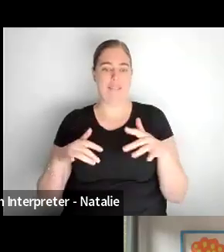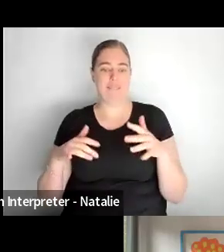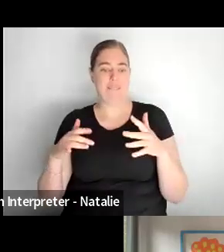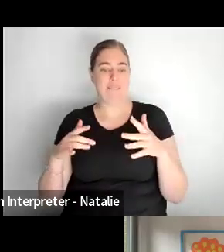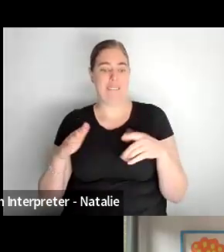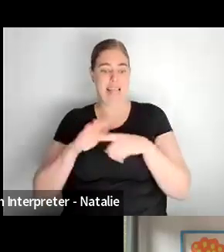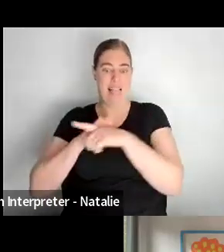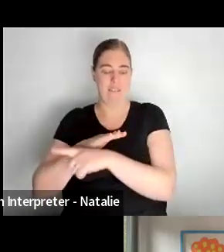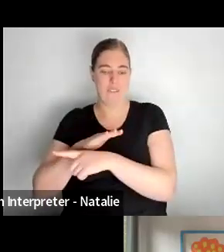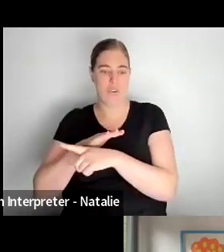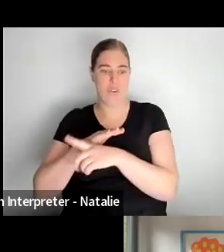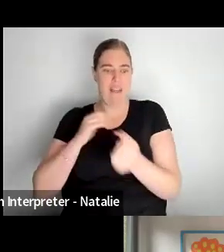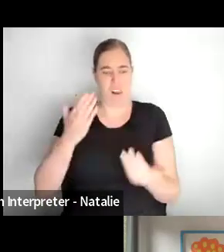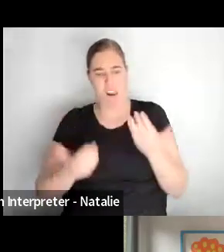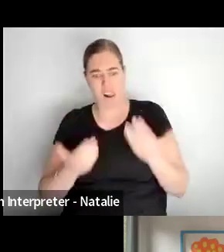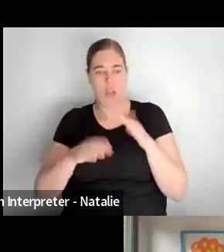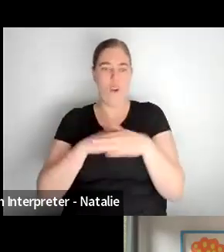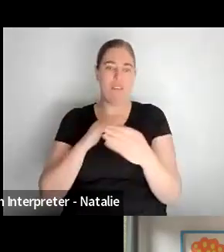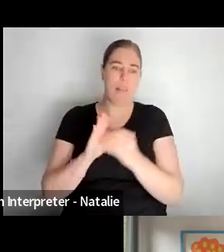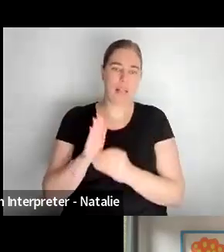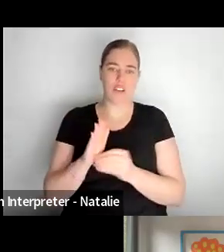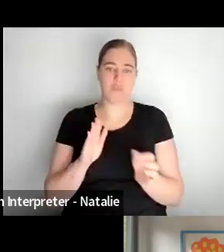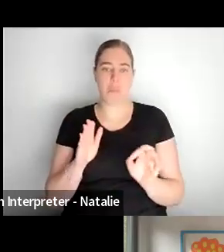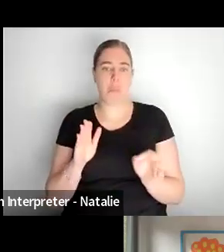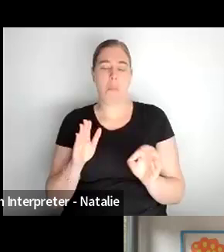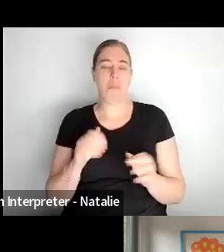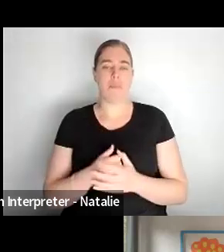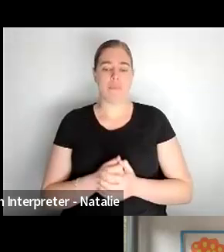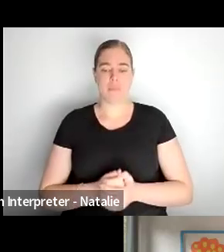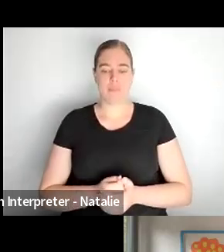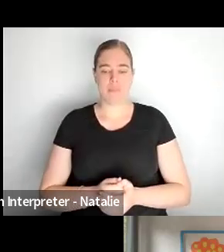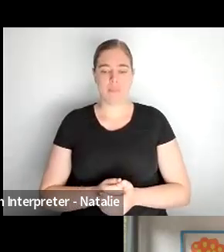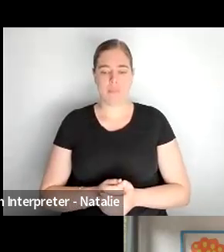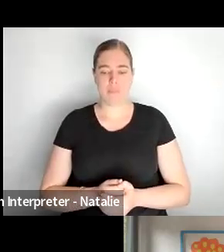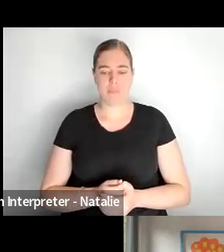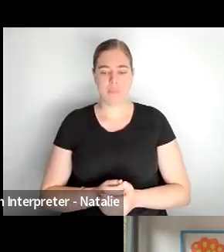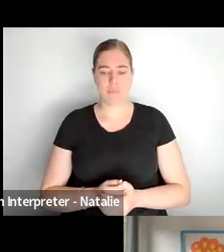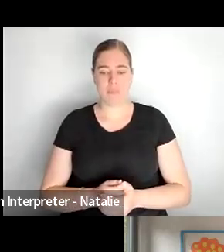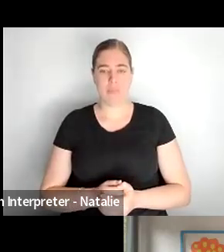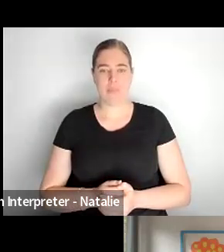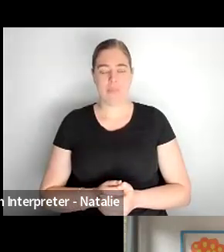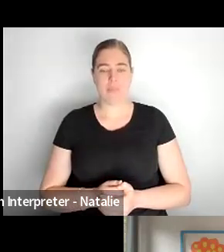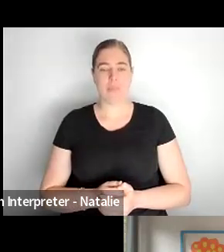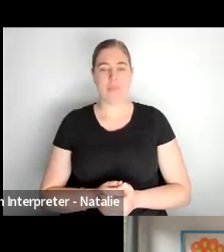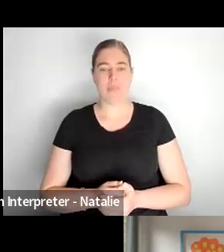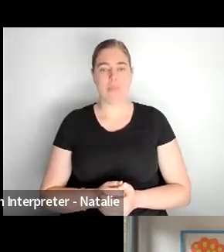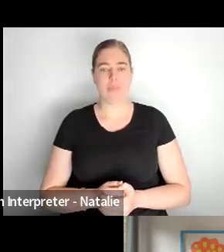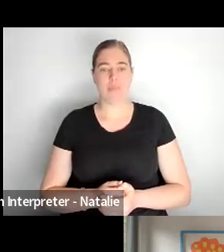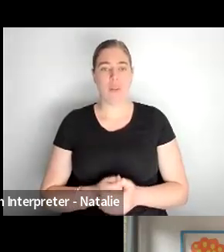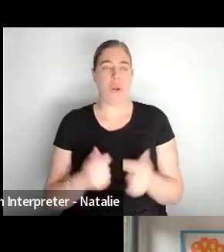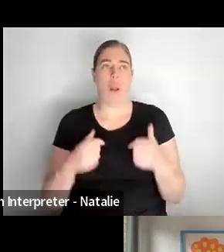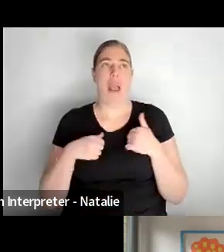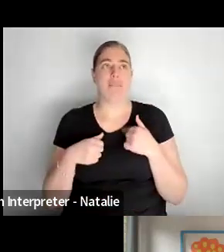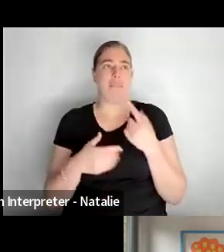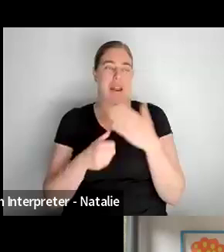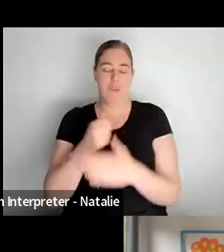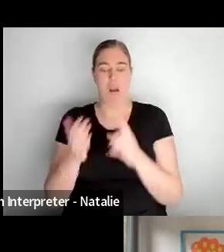any doubt about any application or any outcome. Never lost any sleep or... you know,